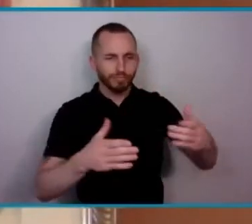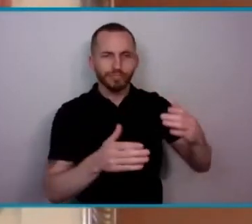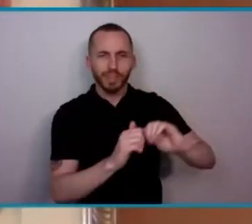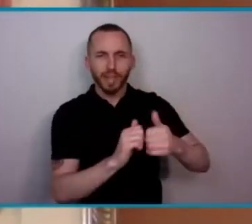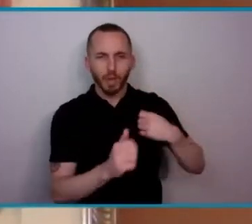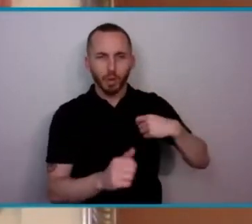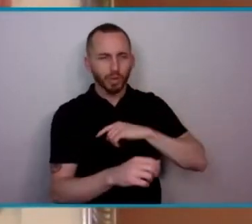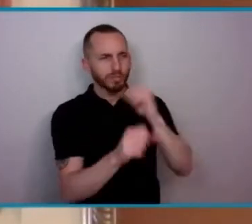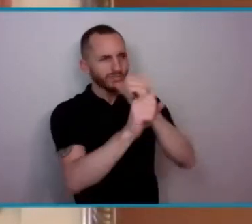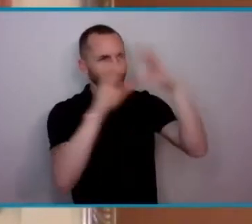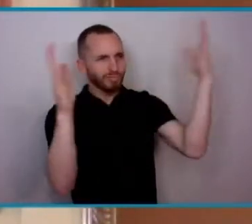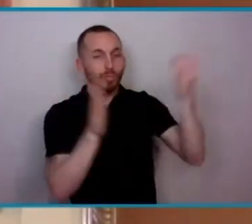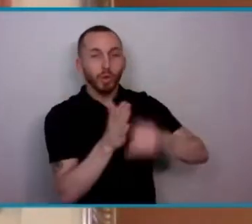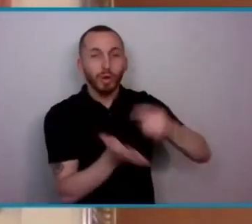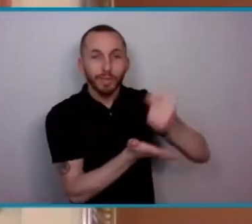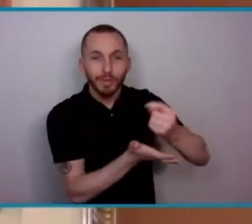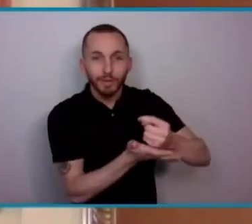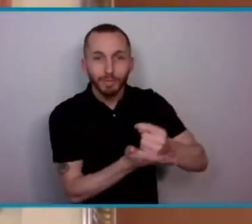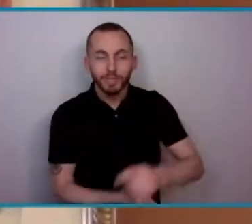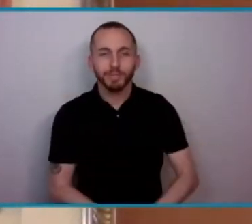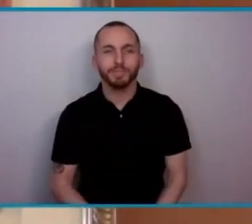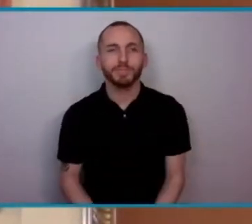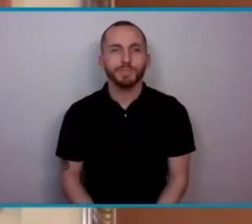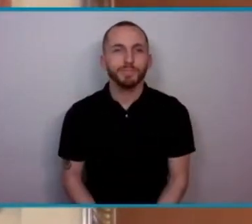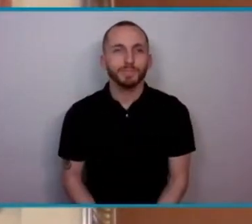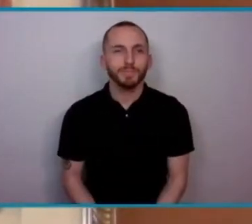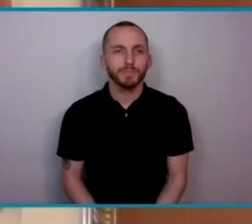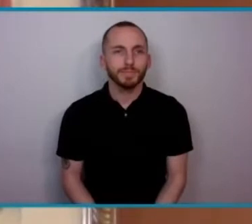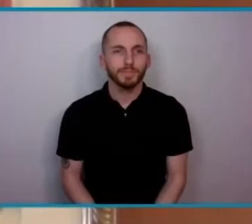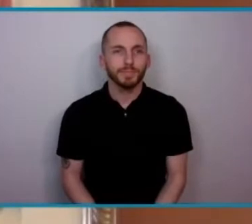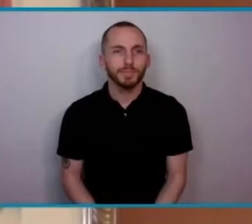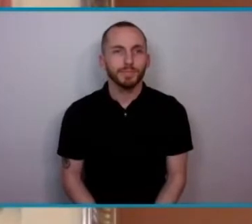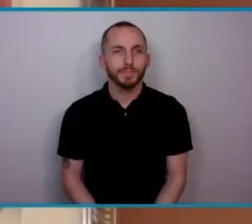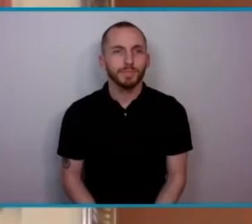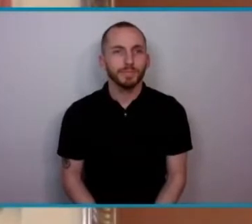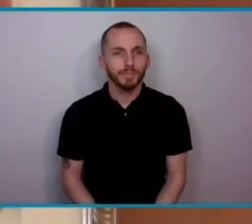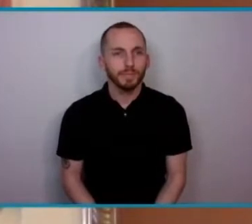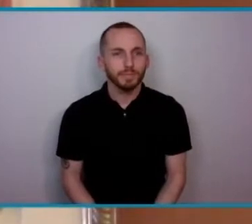And the year after that, she organized another one-day symposium dedicated to that proposition.